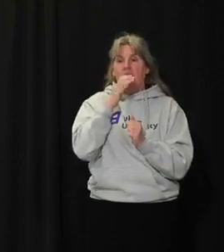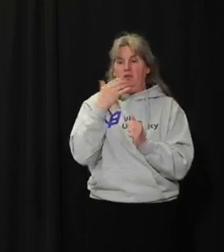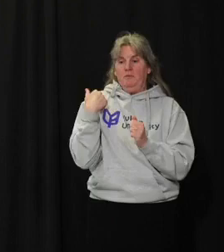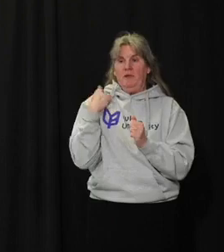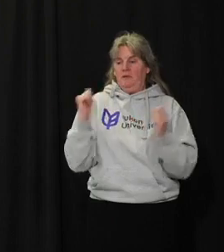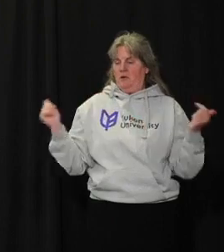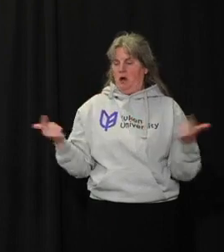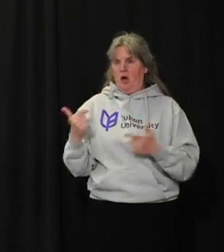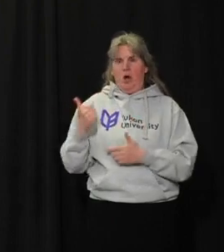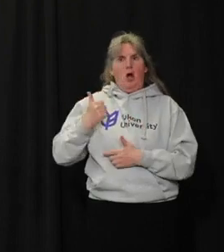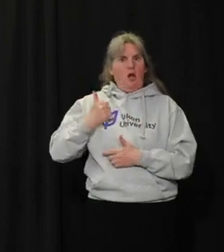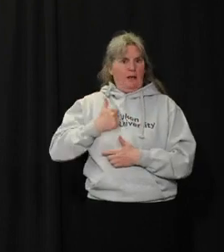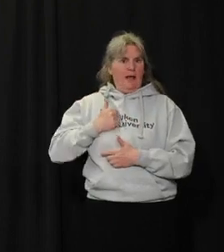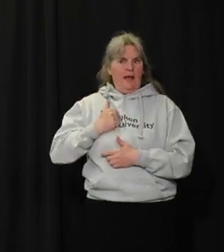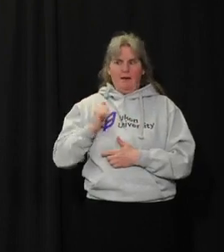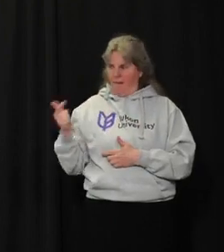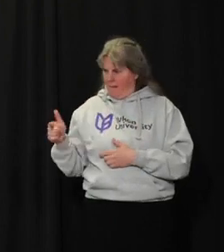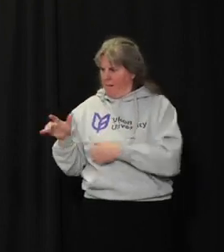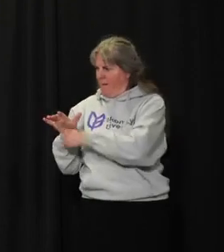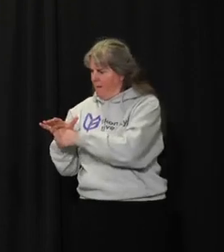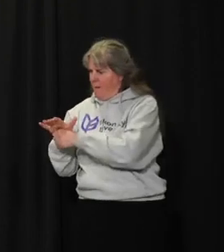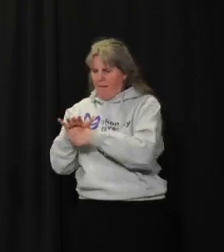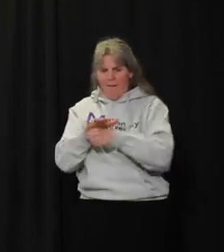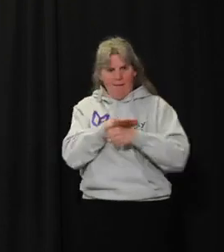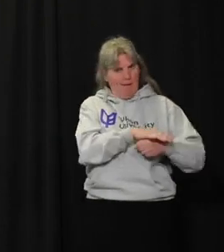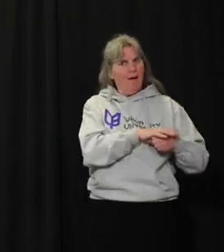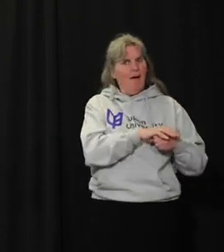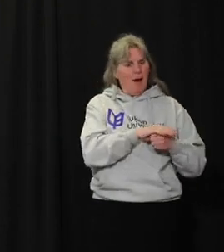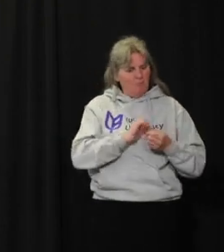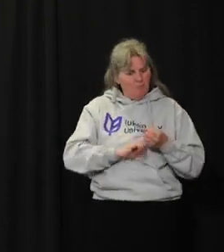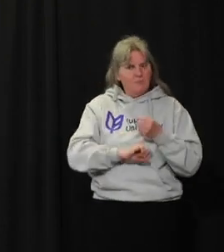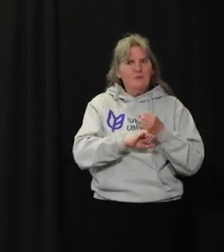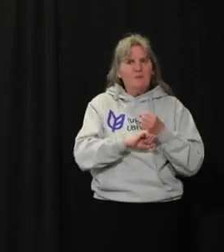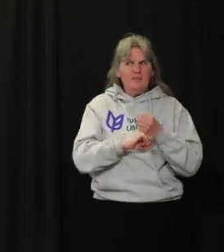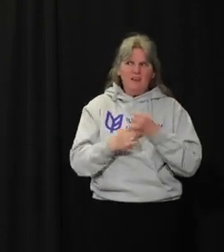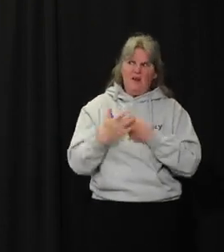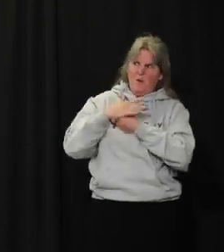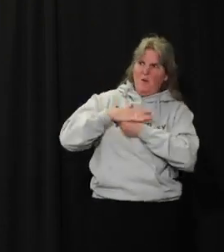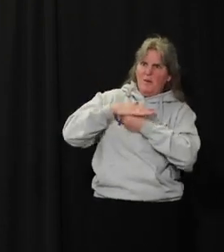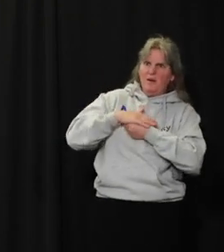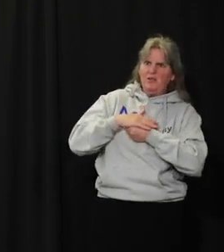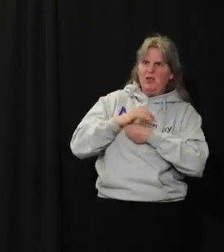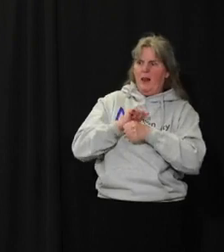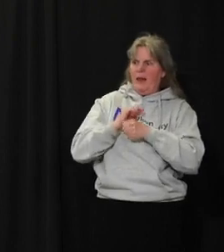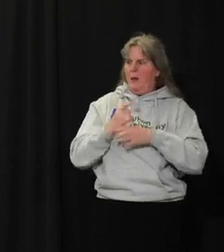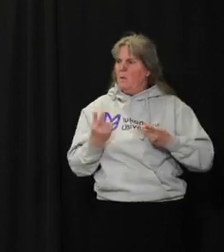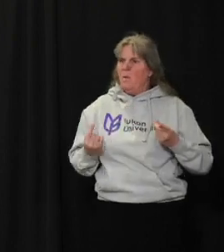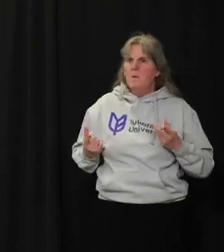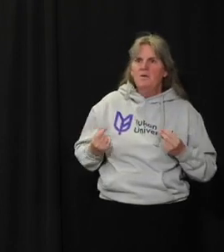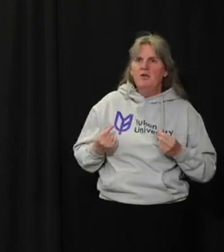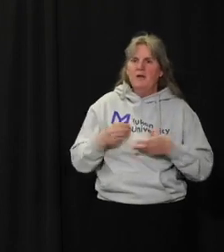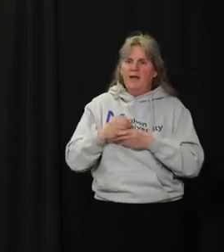ministers across the country. Every region is finding significant pressure when it comes to labour.